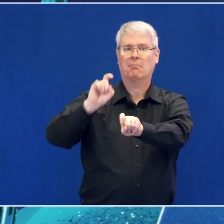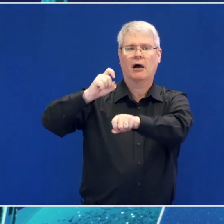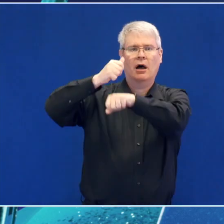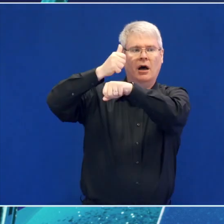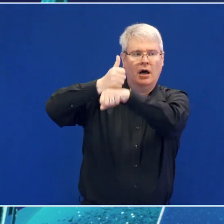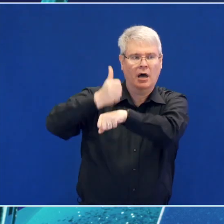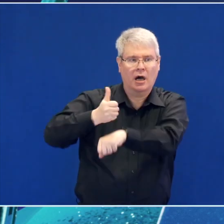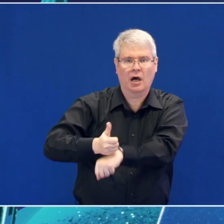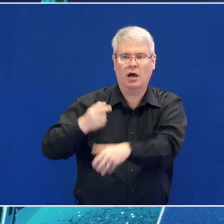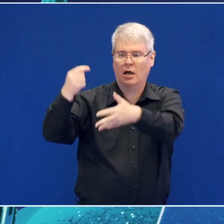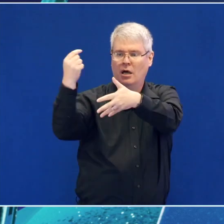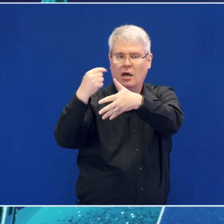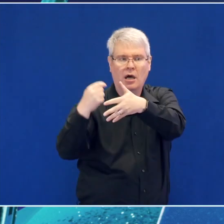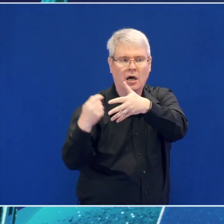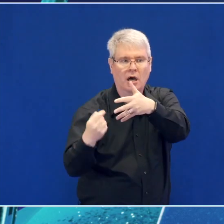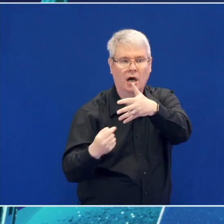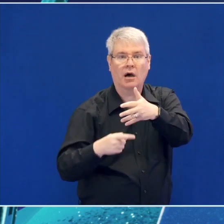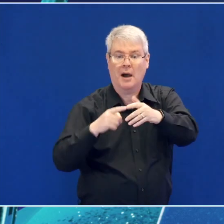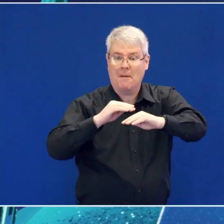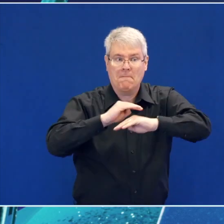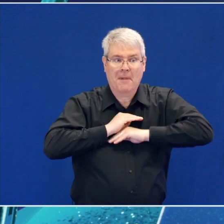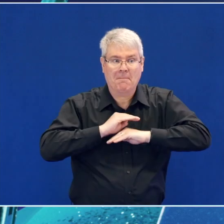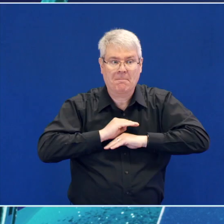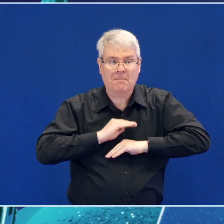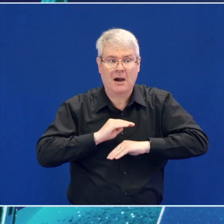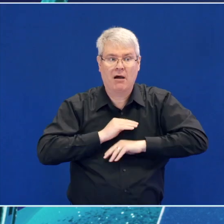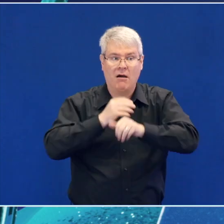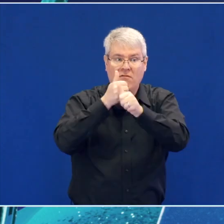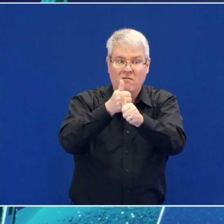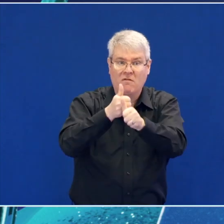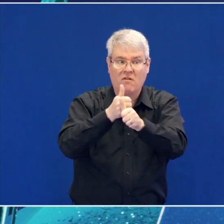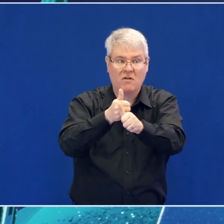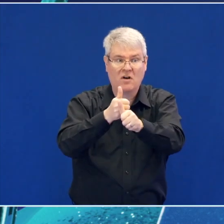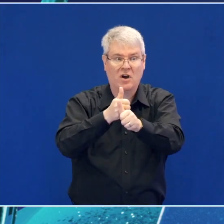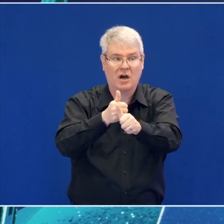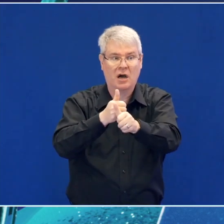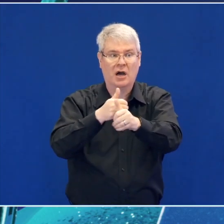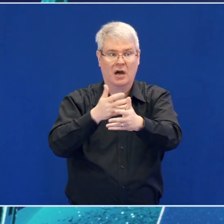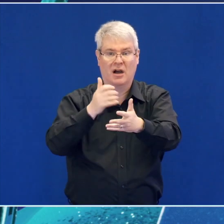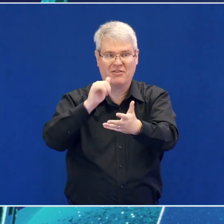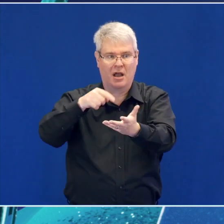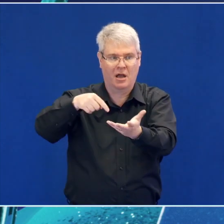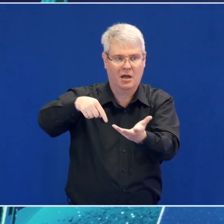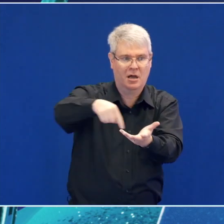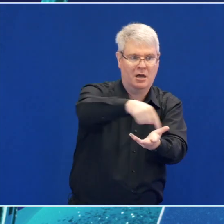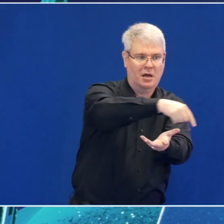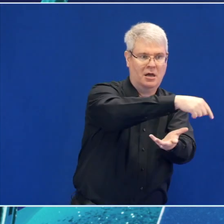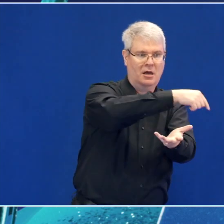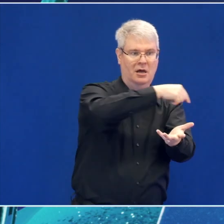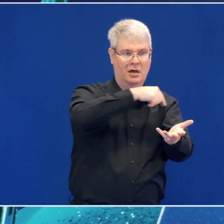And this comes back to the question I talked about with scaling this, because this becomes a scaling problem.